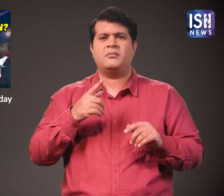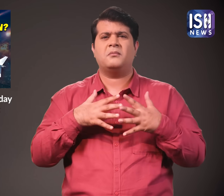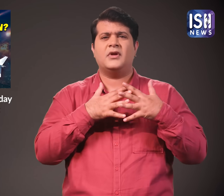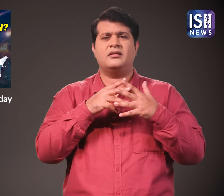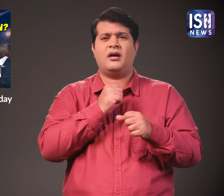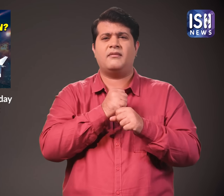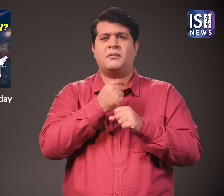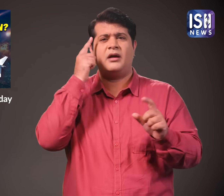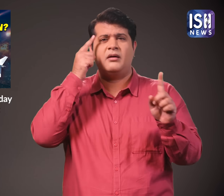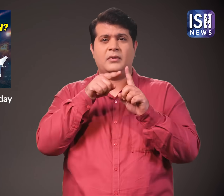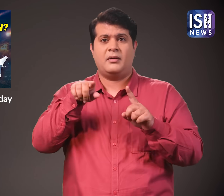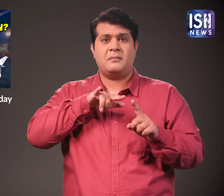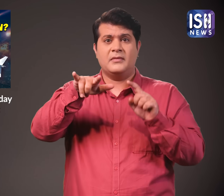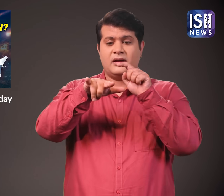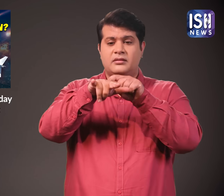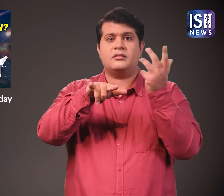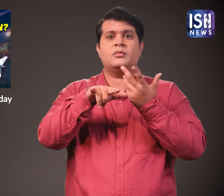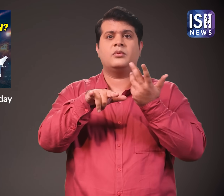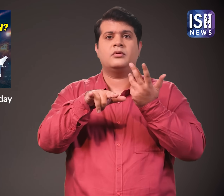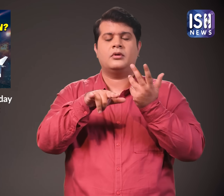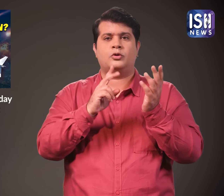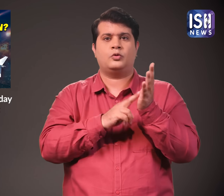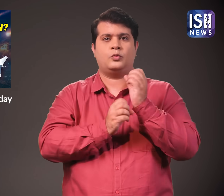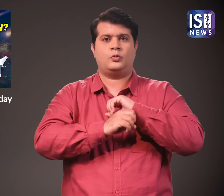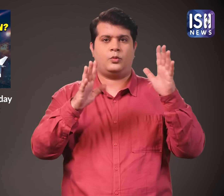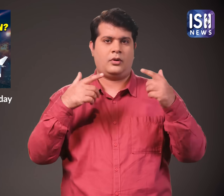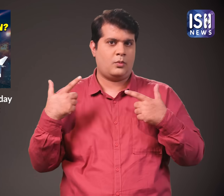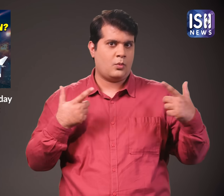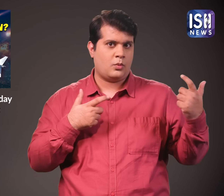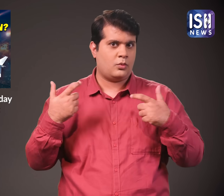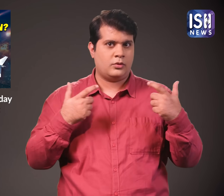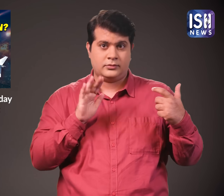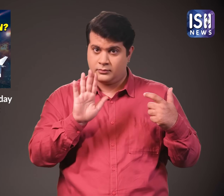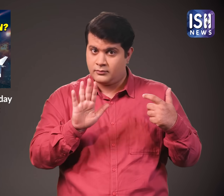The aim of the US government is to use this plane during a nuclear war,